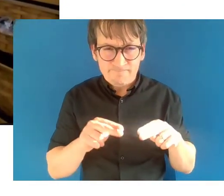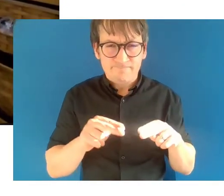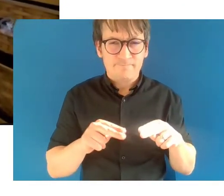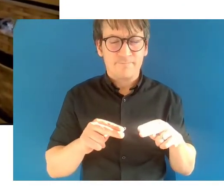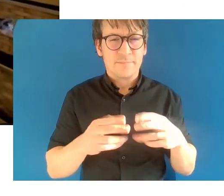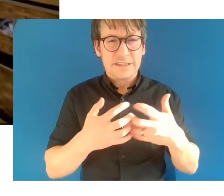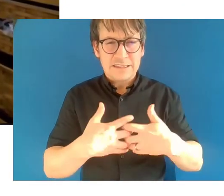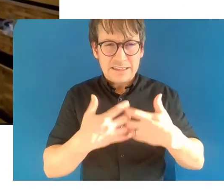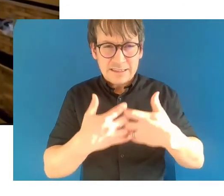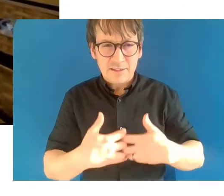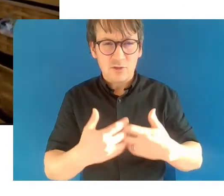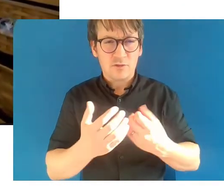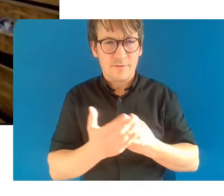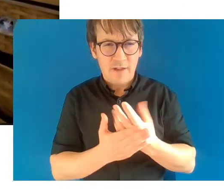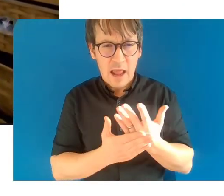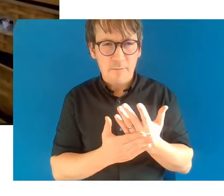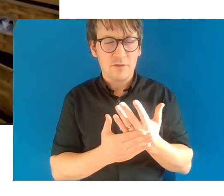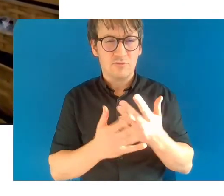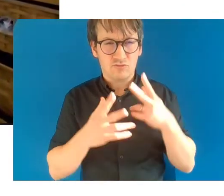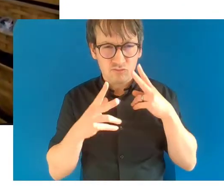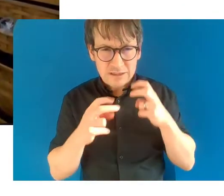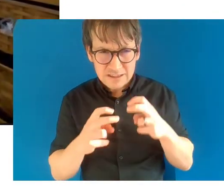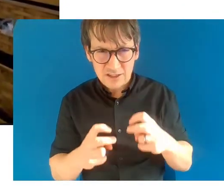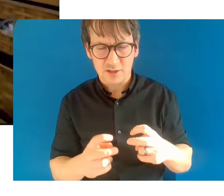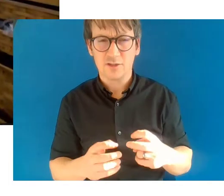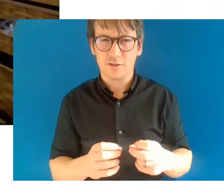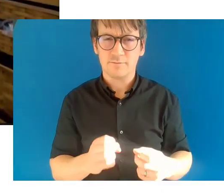This still requires a lot of technical development and research.